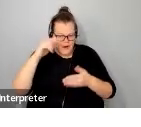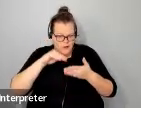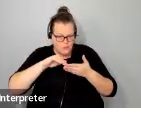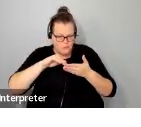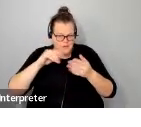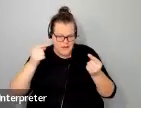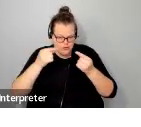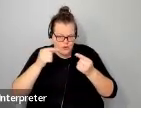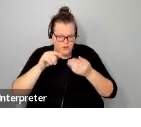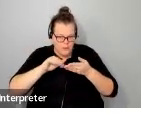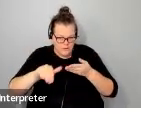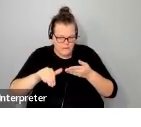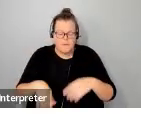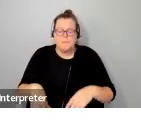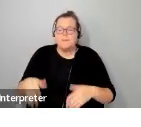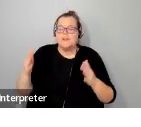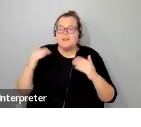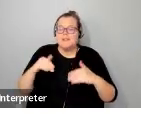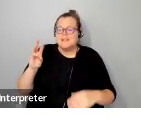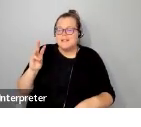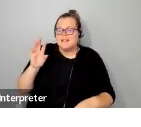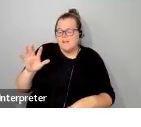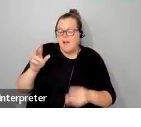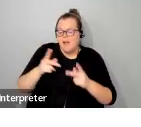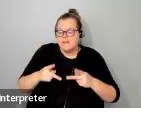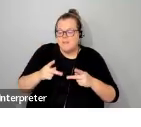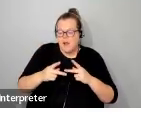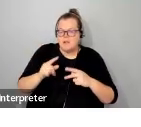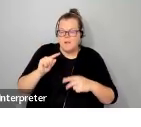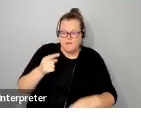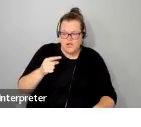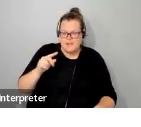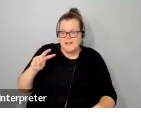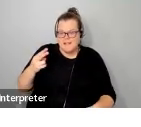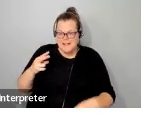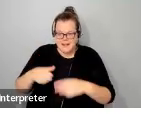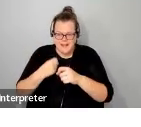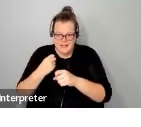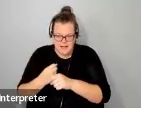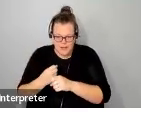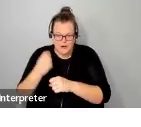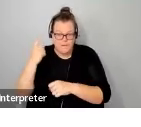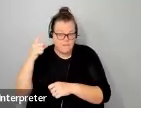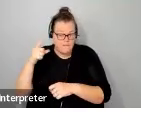And then 65 spots in the first year and the second year for children who are on